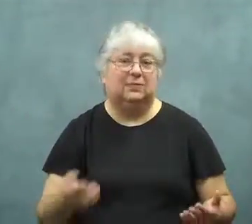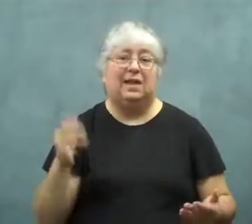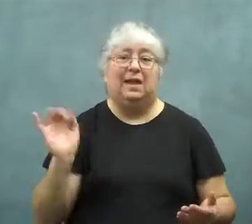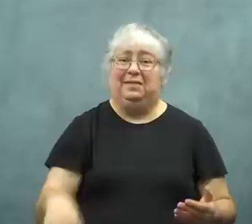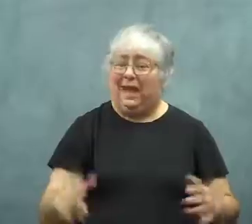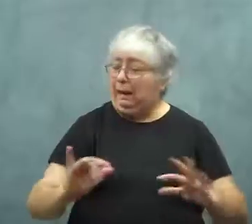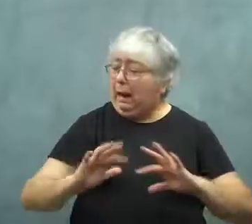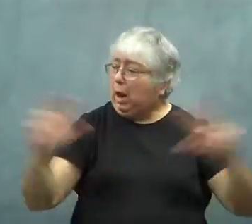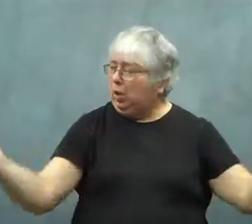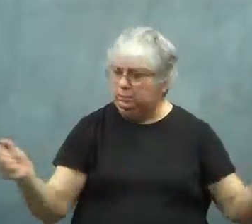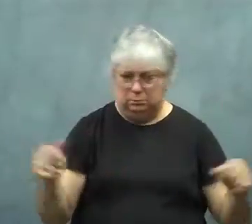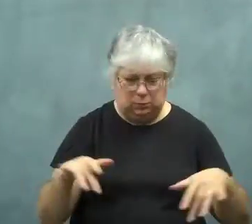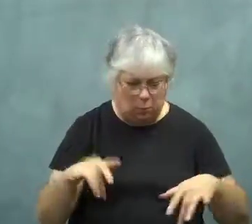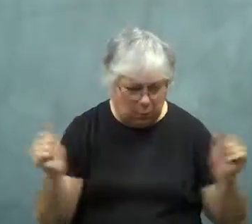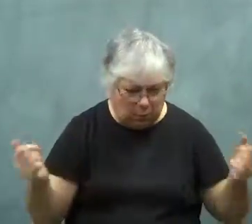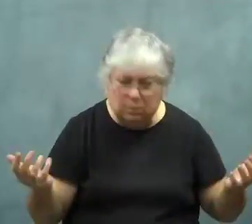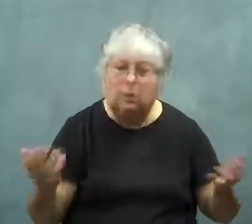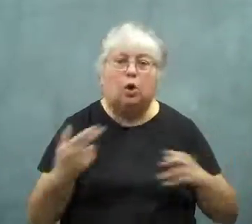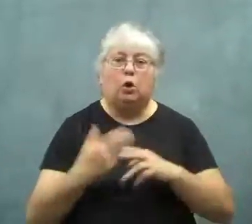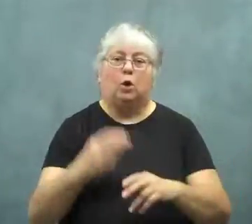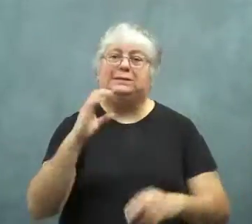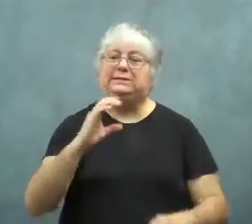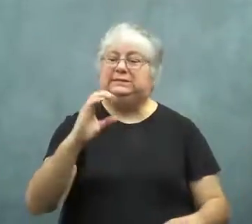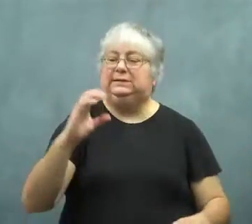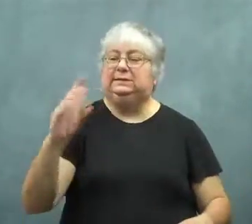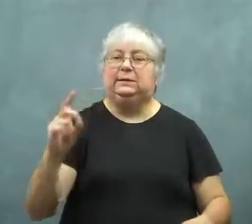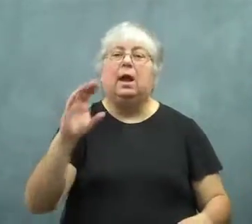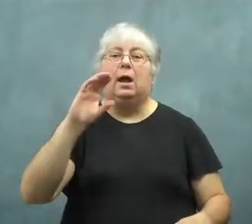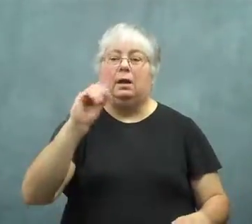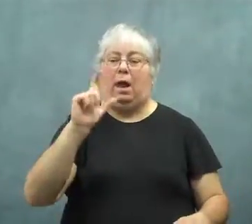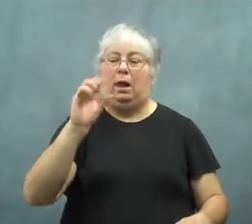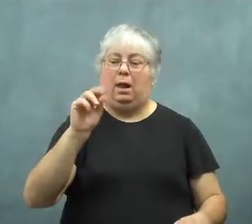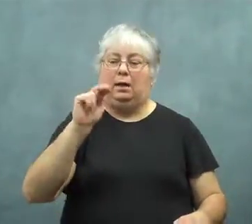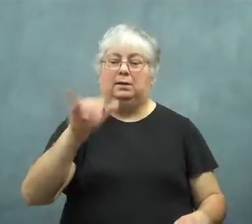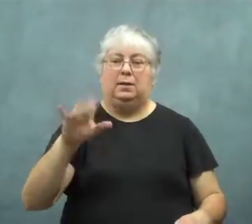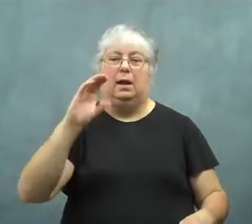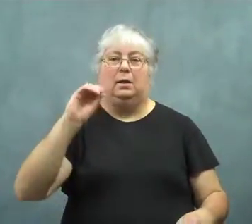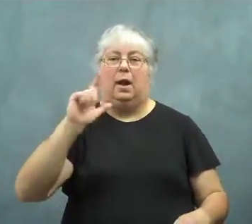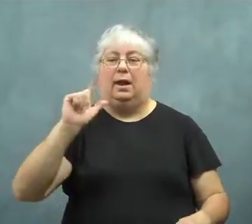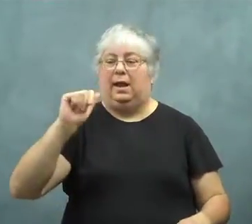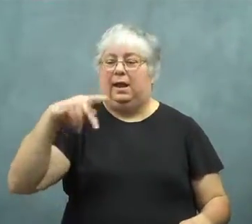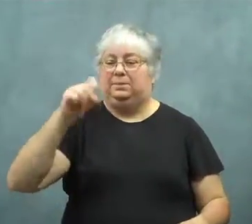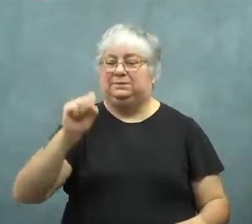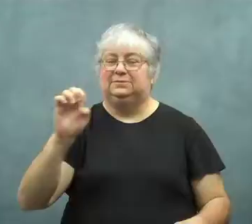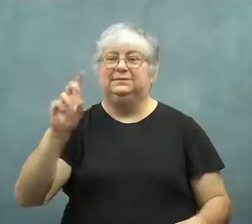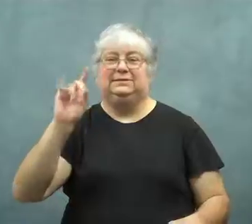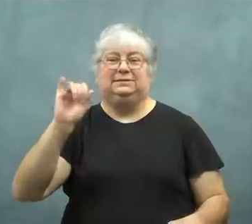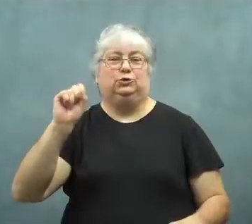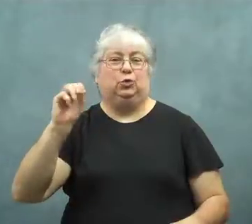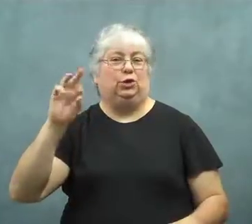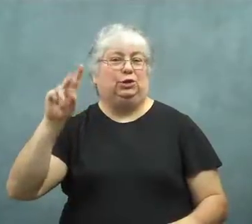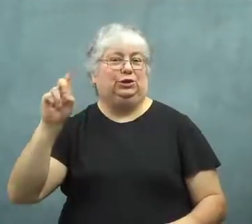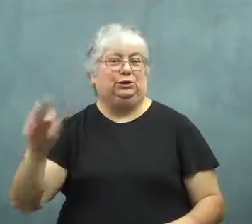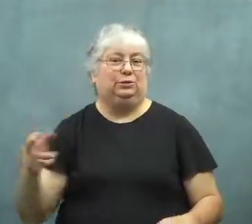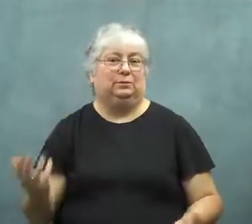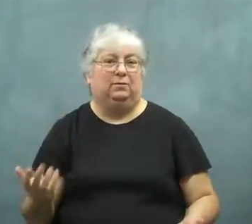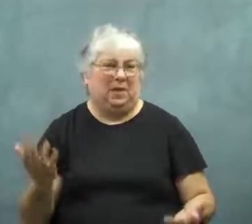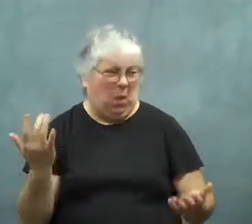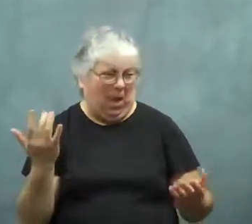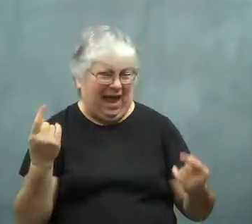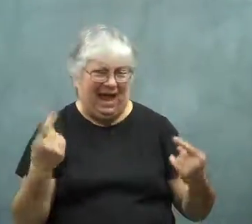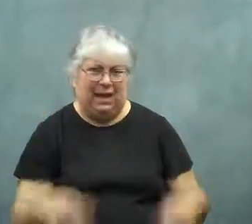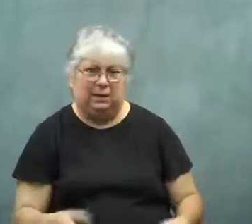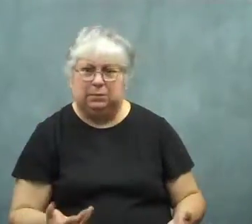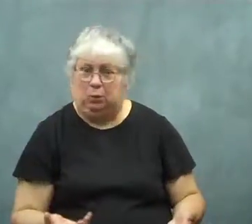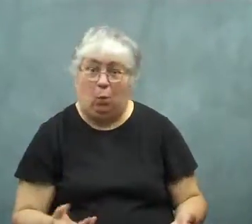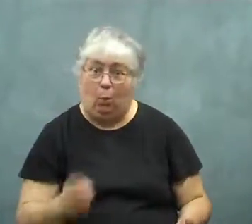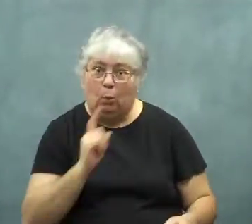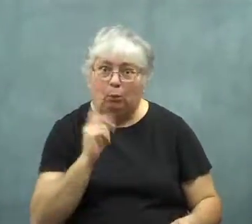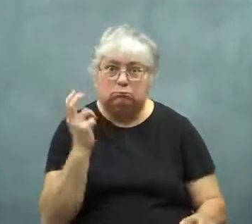This problem is called CCD, Colony Collapse Disorder.